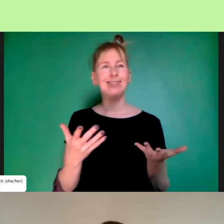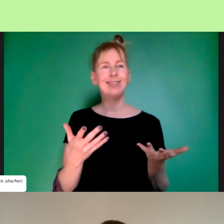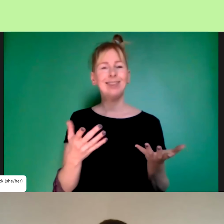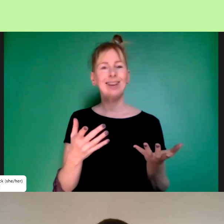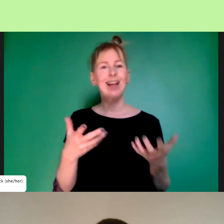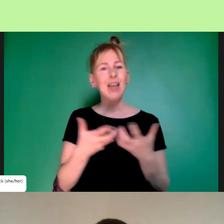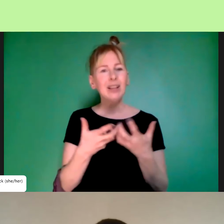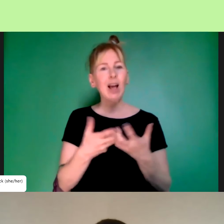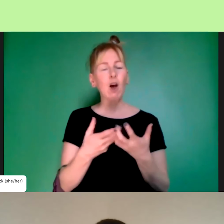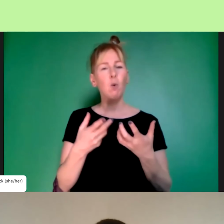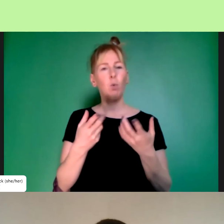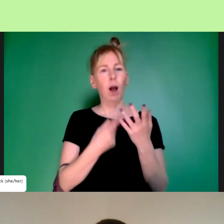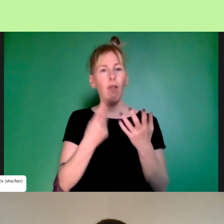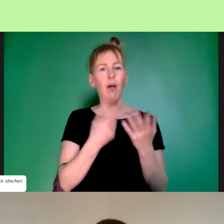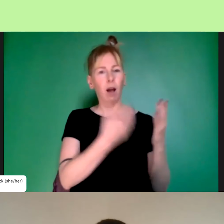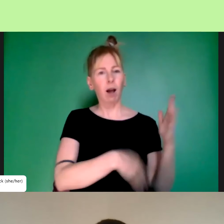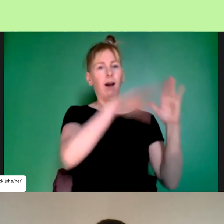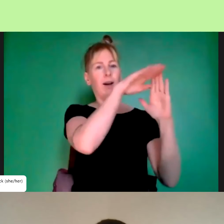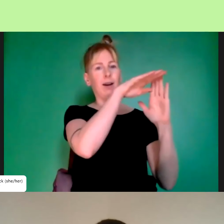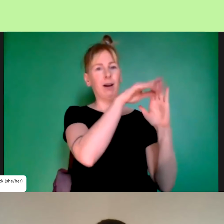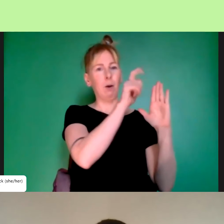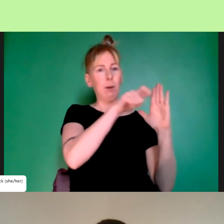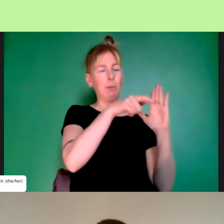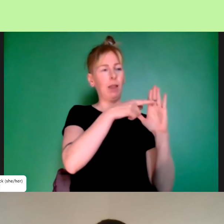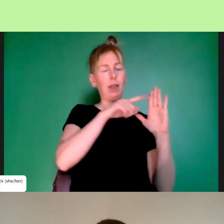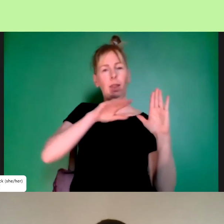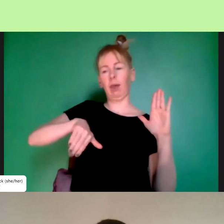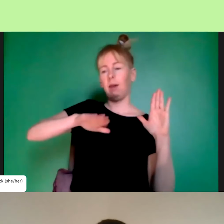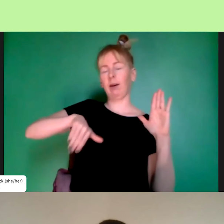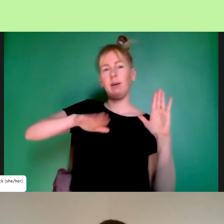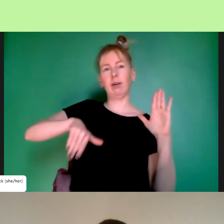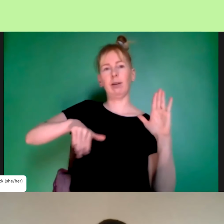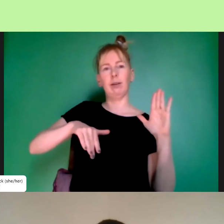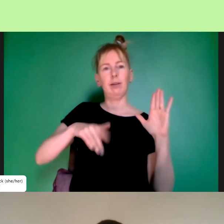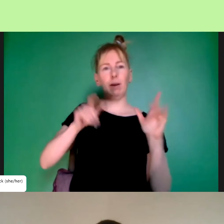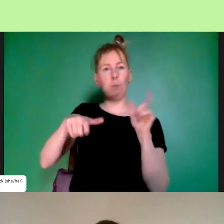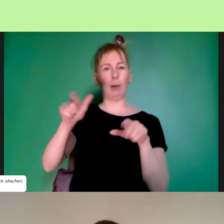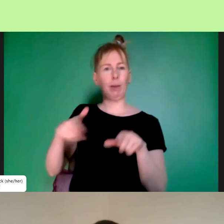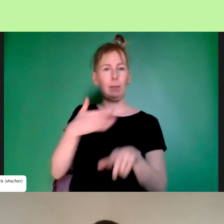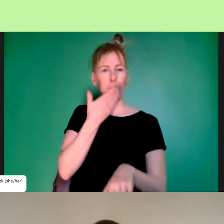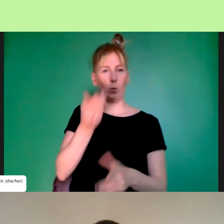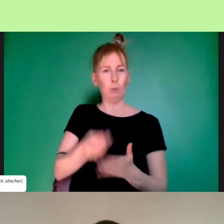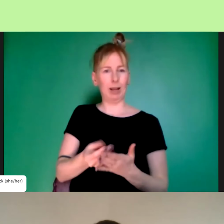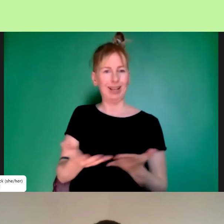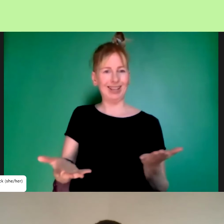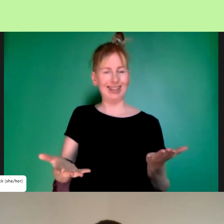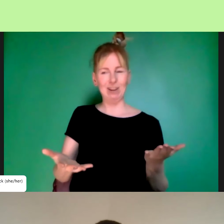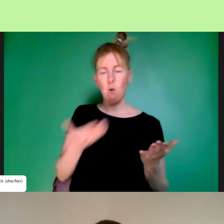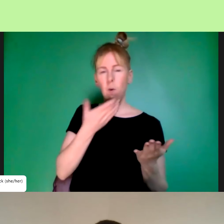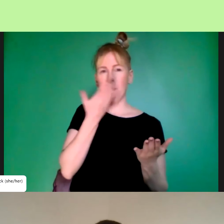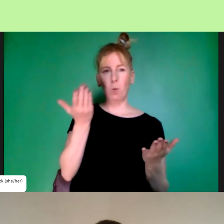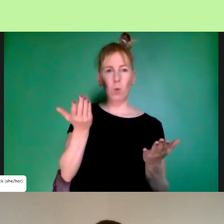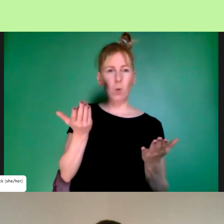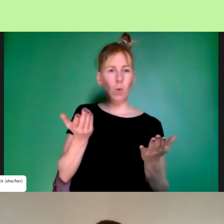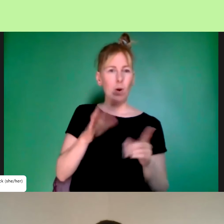ensuring that we, they keep out this particular frame restored and sturdy on the ground.